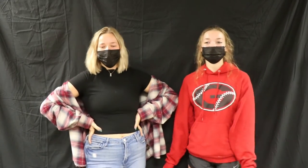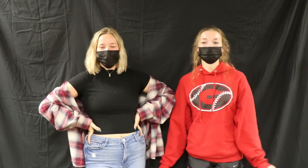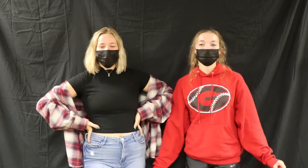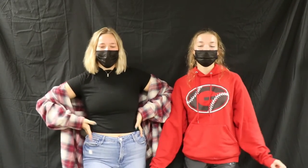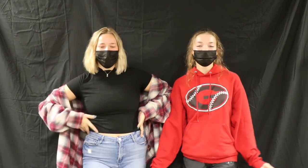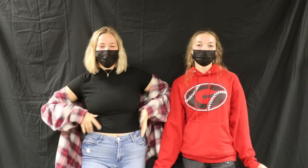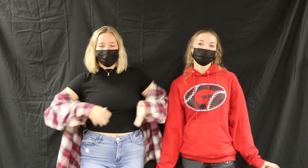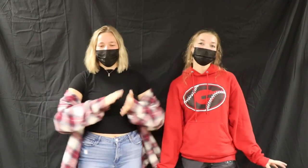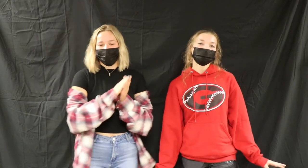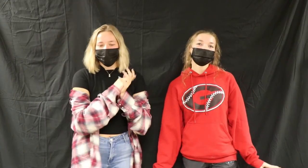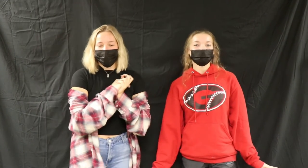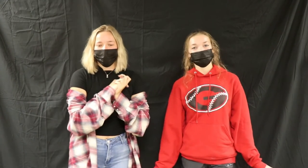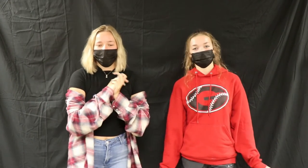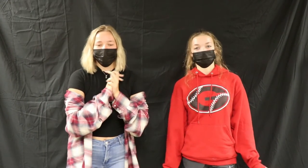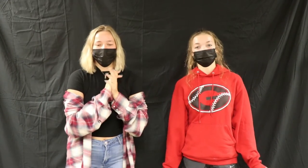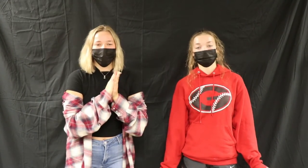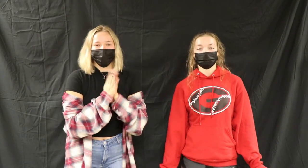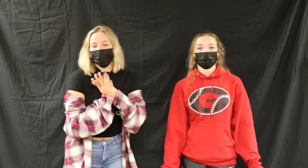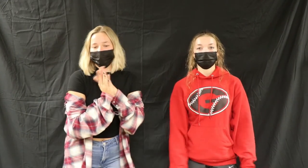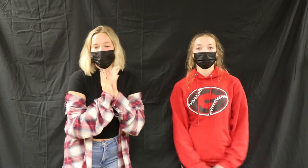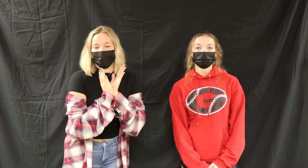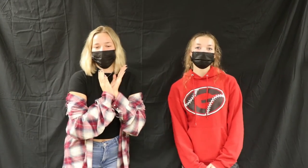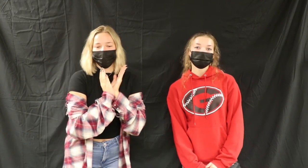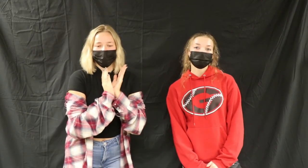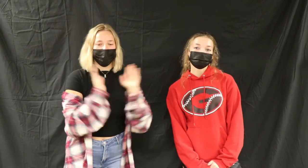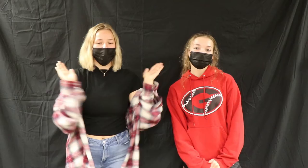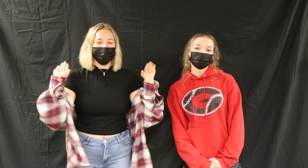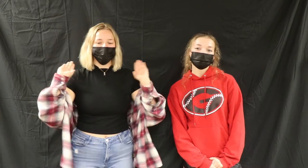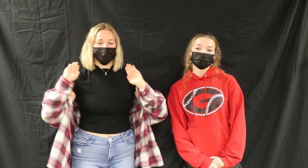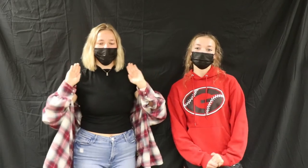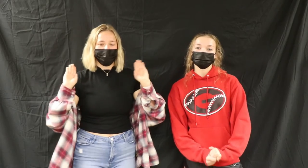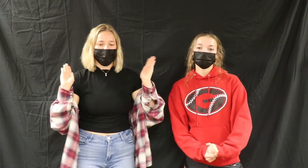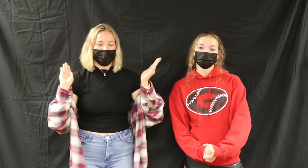you need help with the college application and search process and or want to know more about